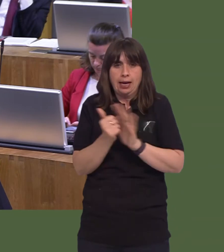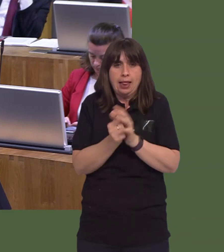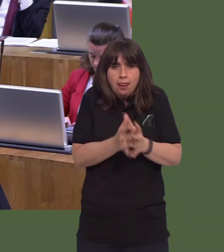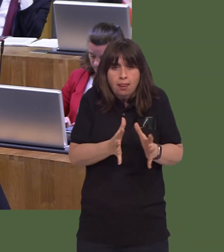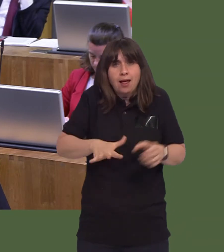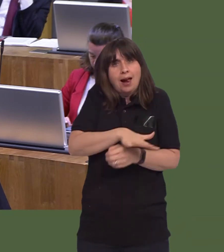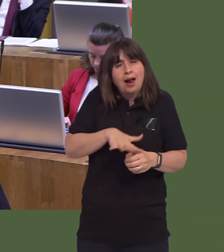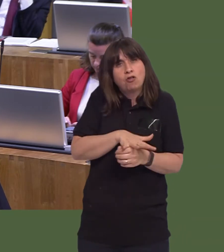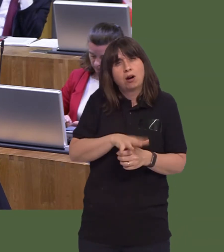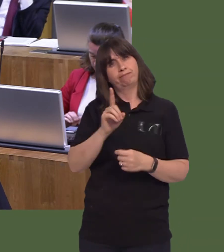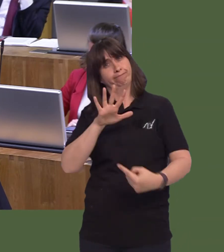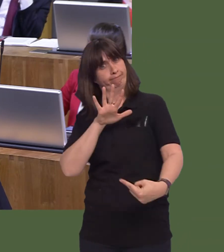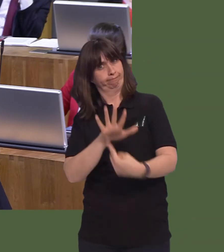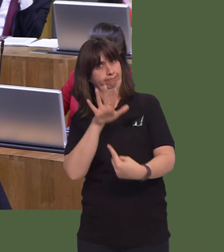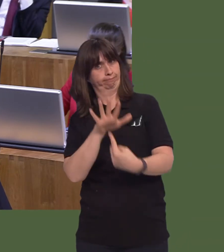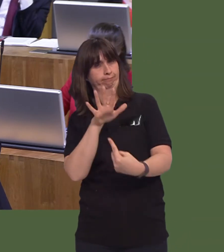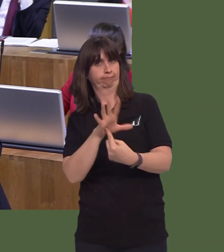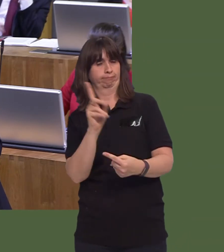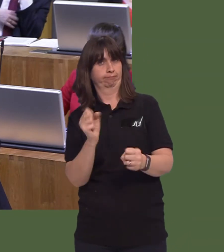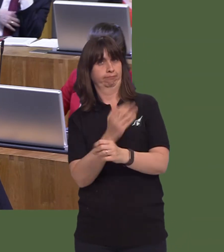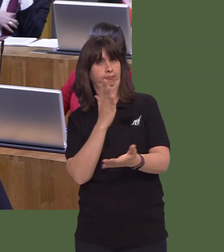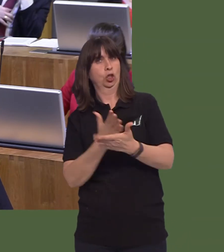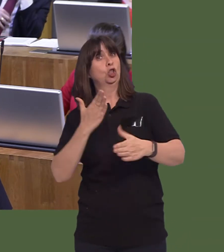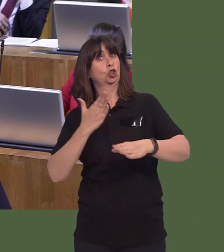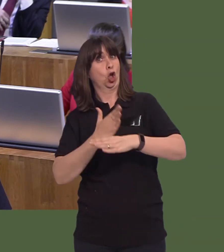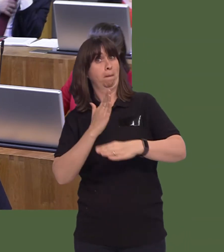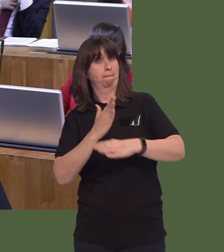But it is hugely important as well to make sure that jobs don't leave Valleys communities,